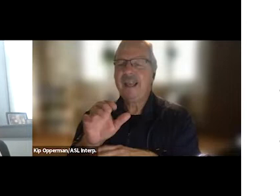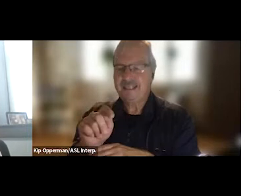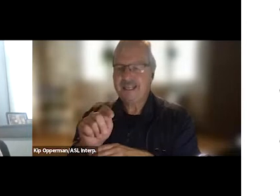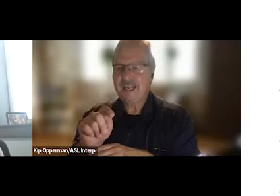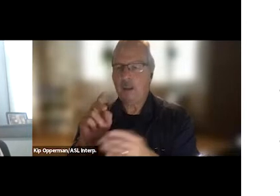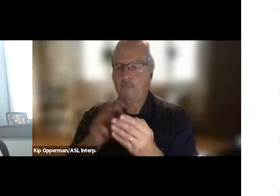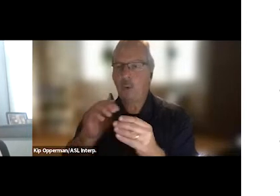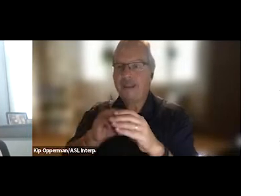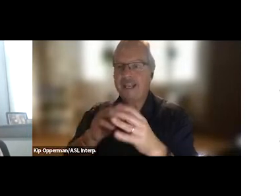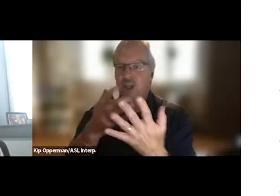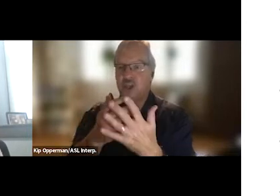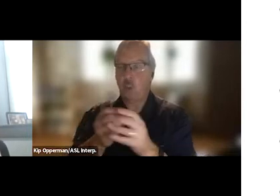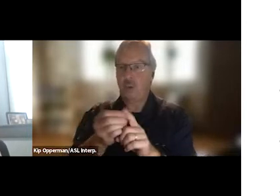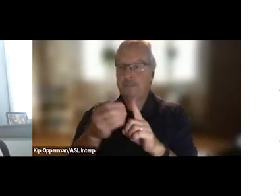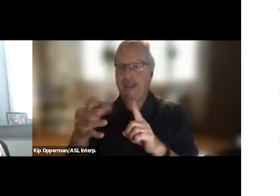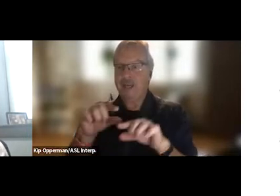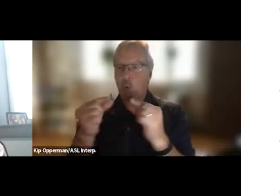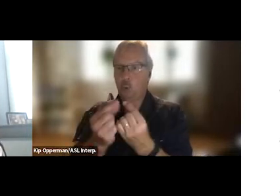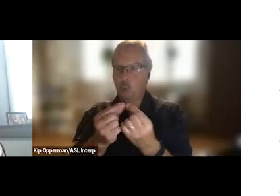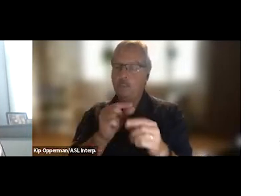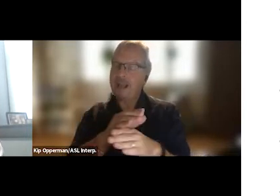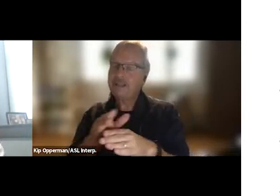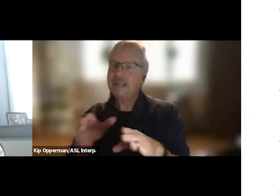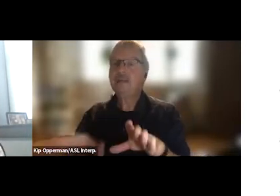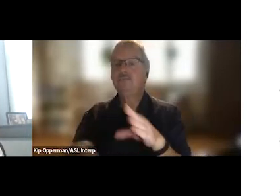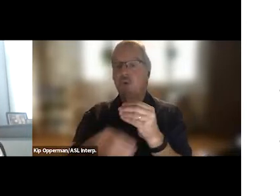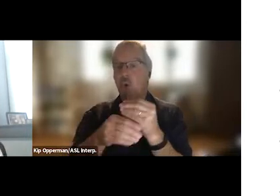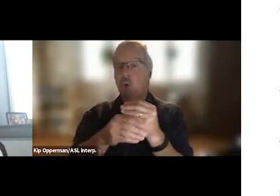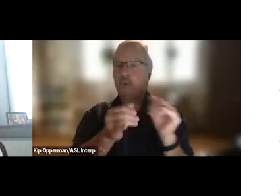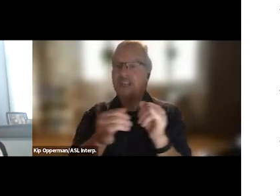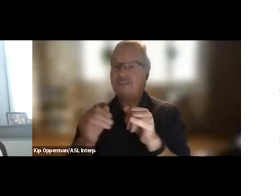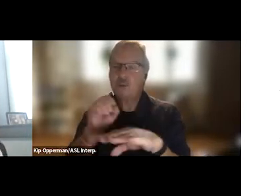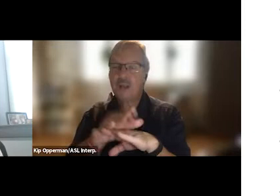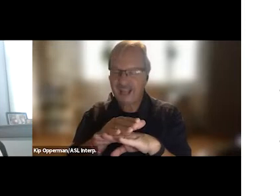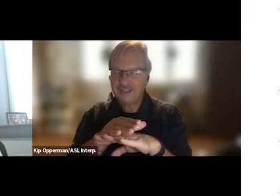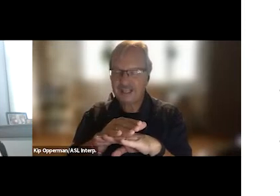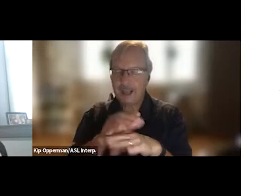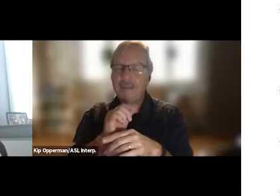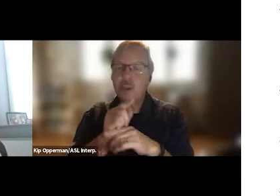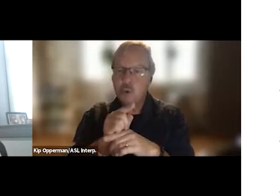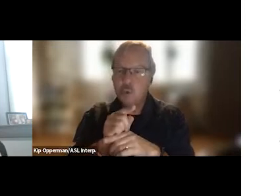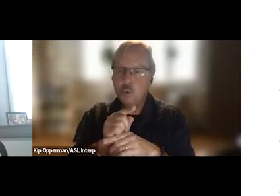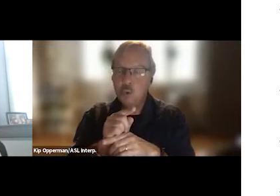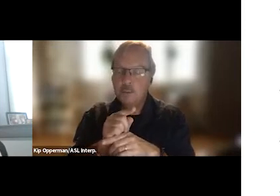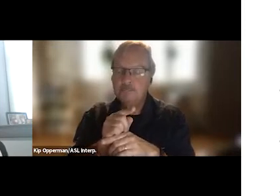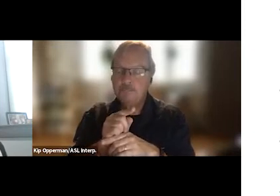We expanded group counseling to include individual counseling and ensure that we were all collaborating